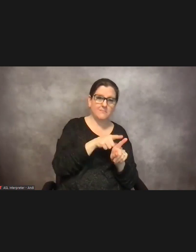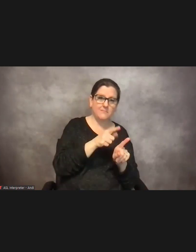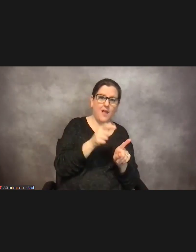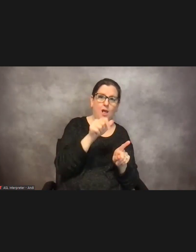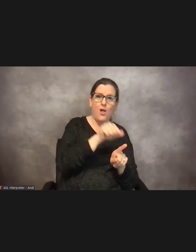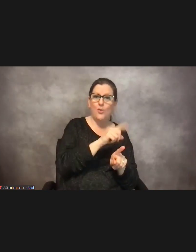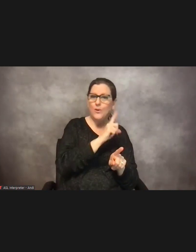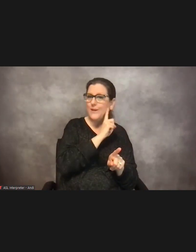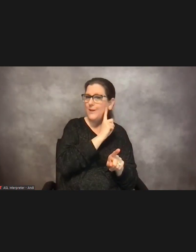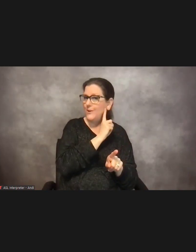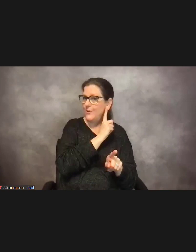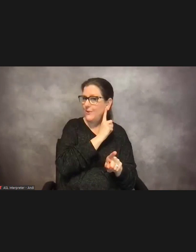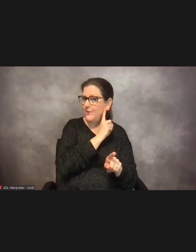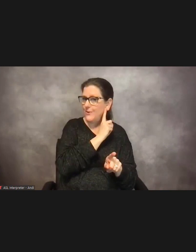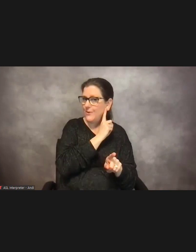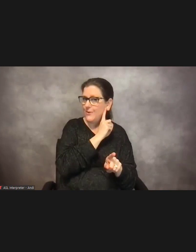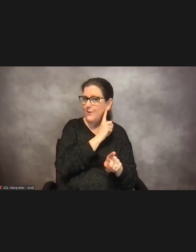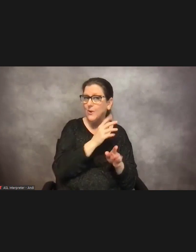do it on the other ear.